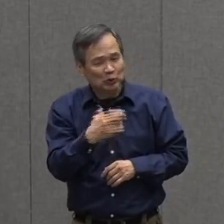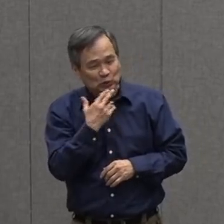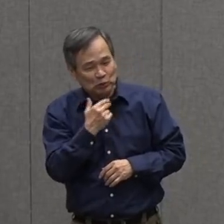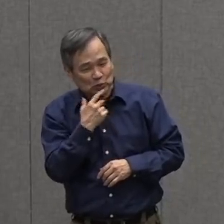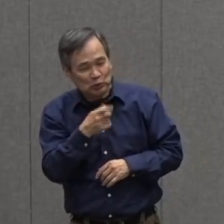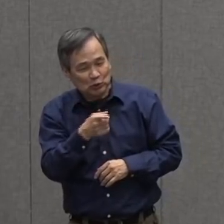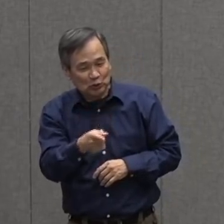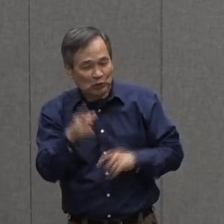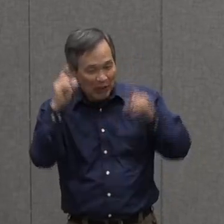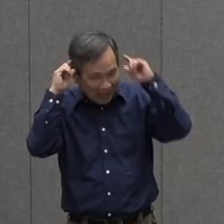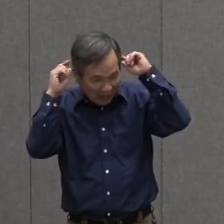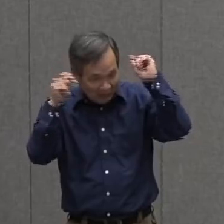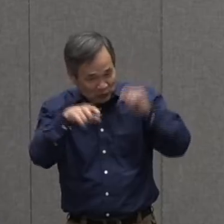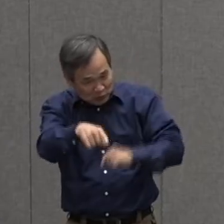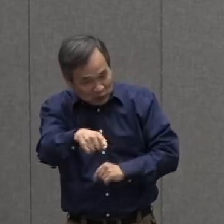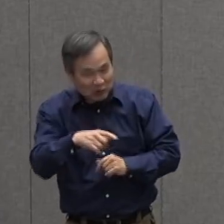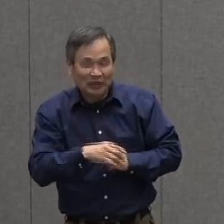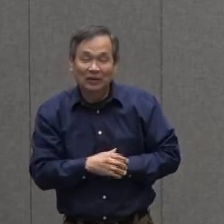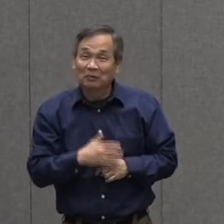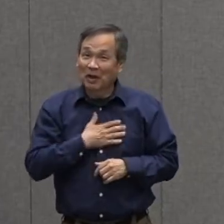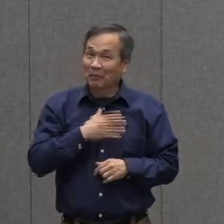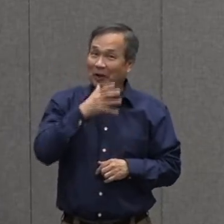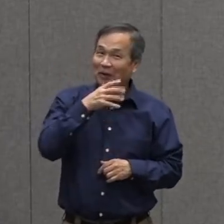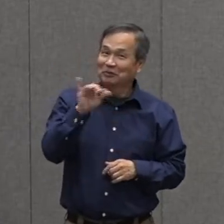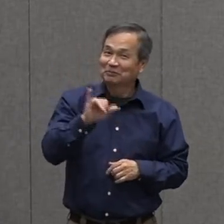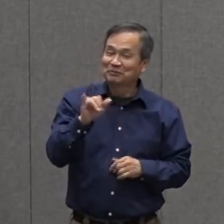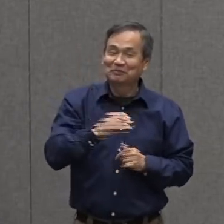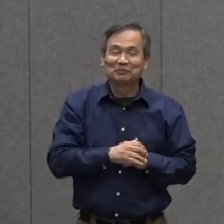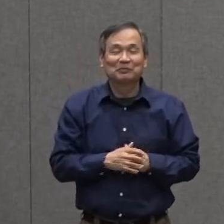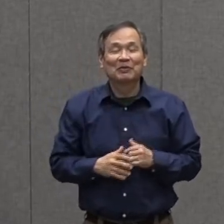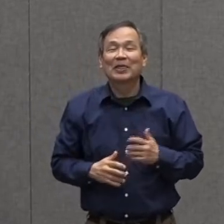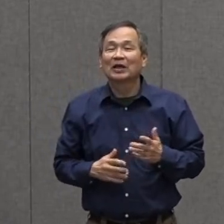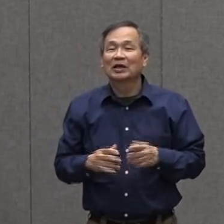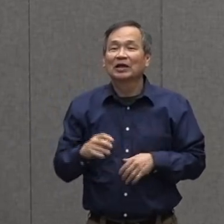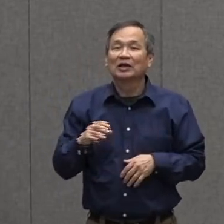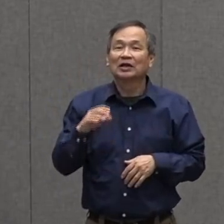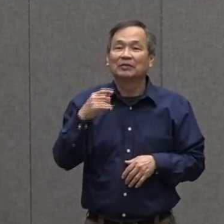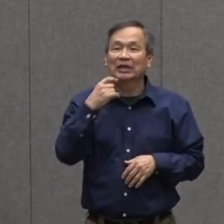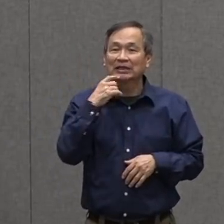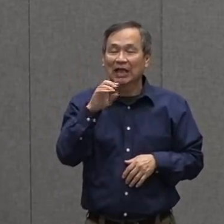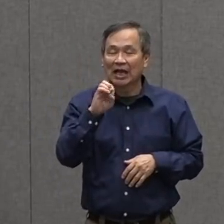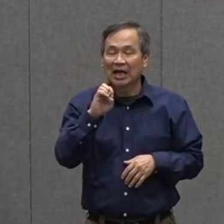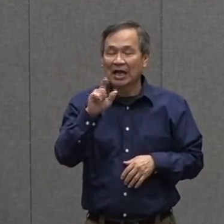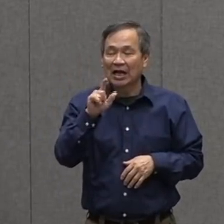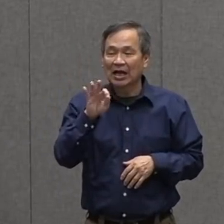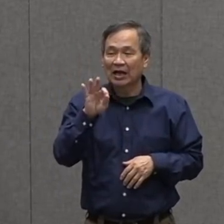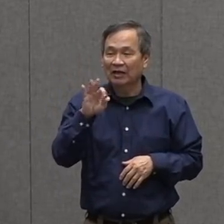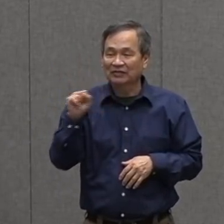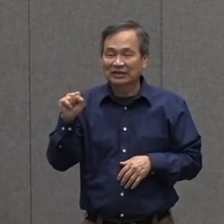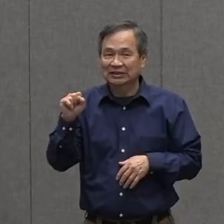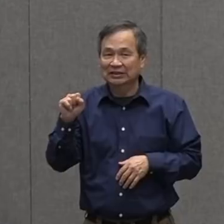So if I have the word elf, am I gonna say elfs? Say that with me, elfs.